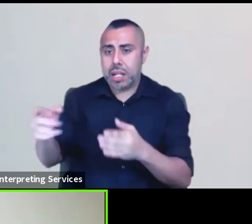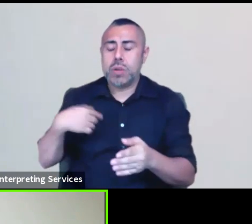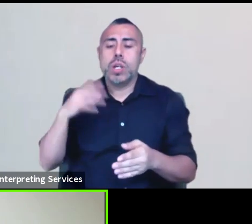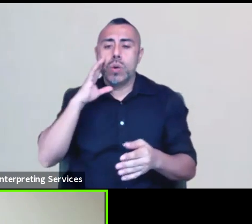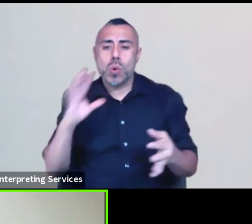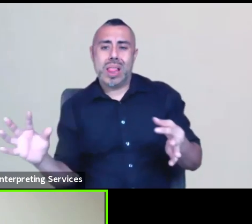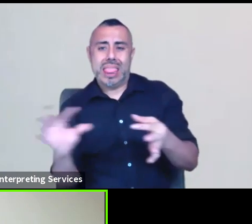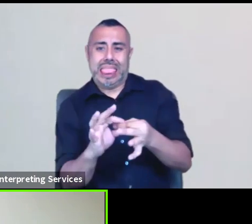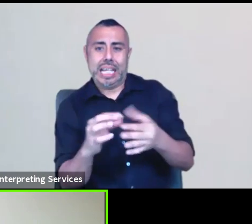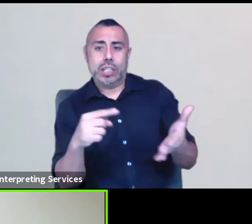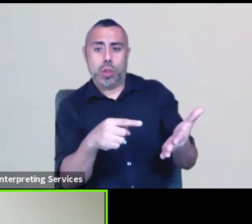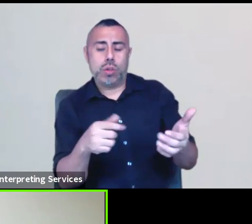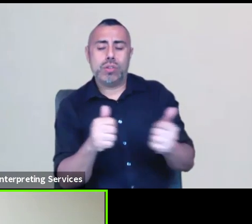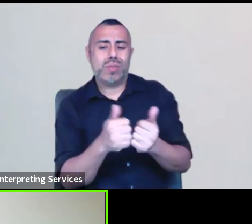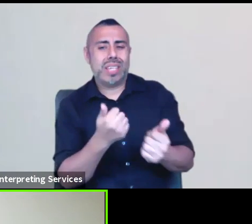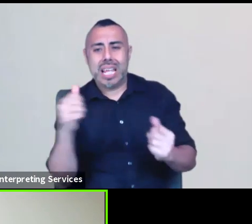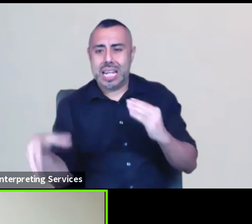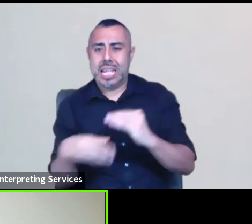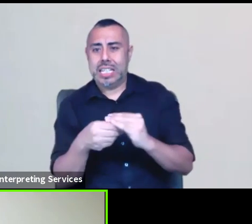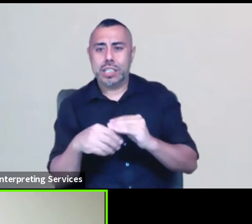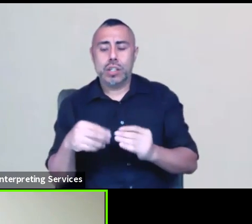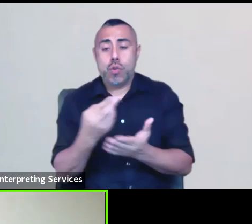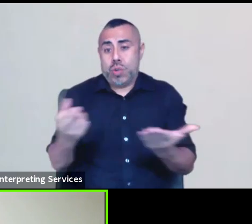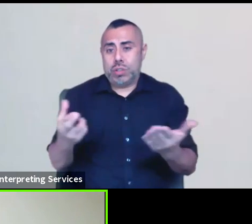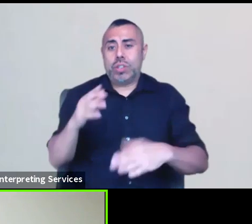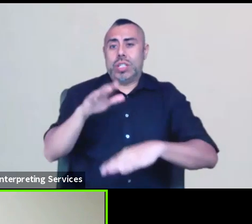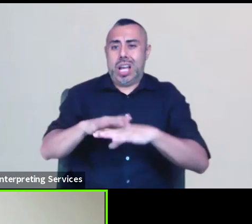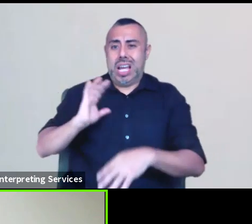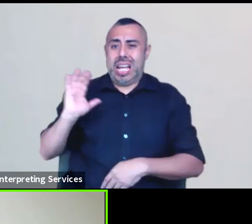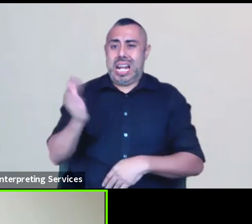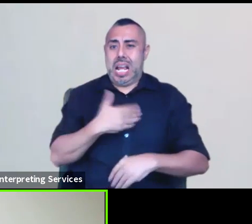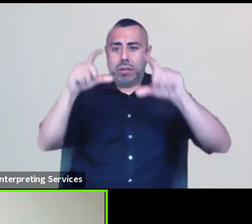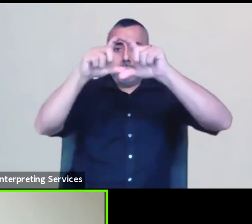through the COVID-19 banner on our homepage at cerfplus.org,